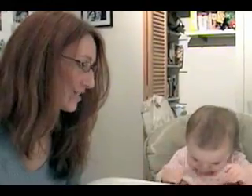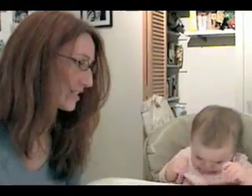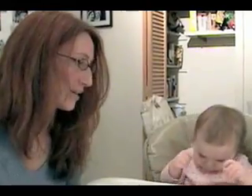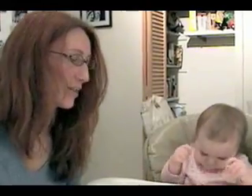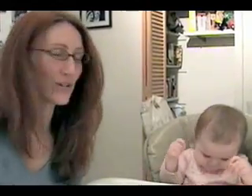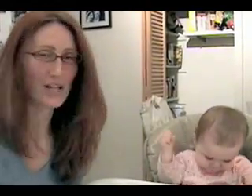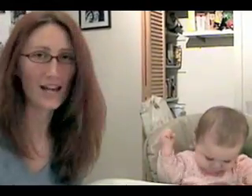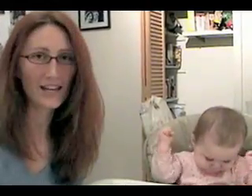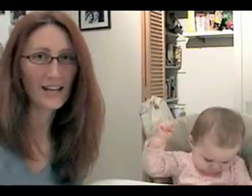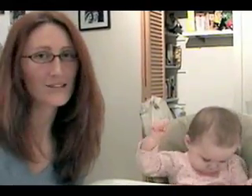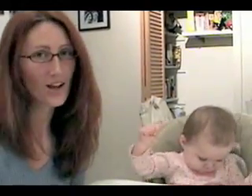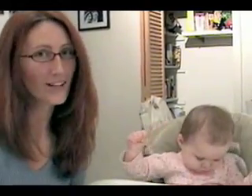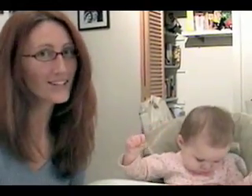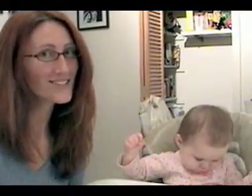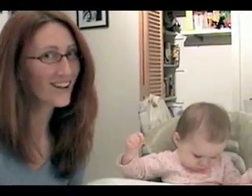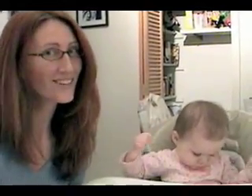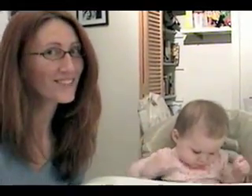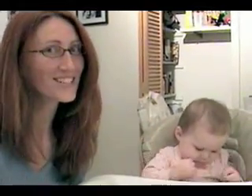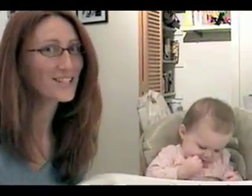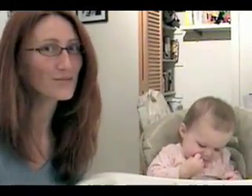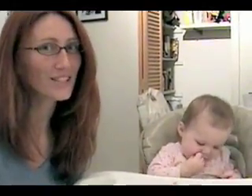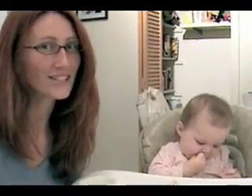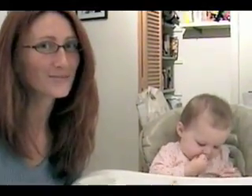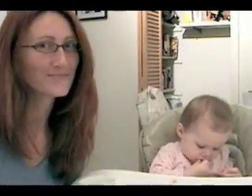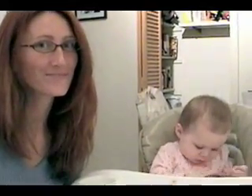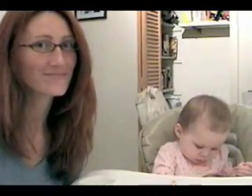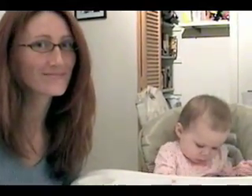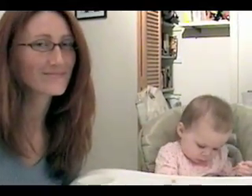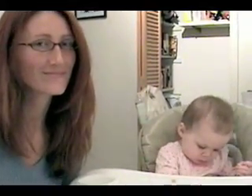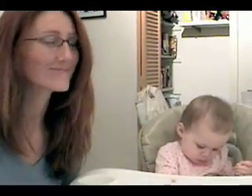as you can see we are signing and talking, signing really does work.